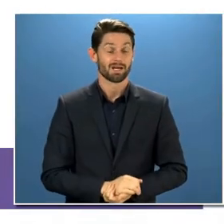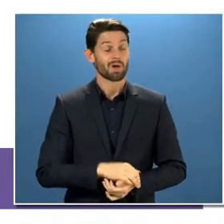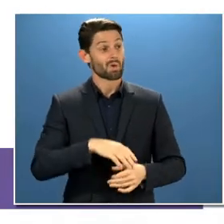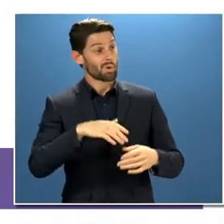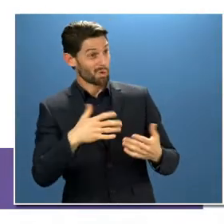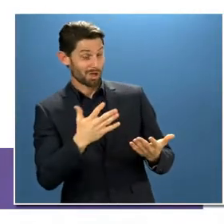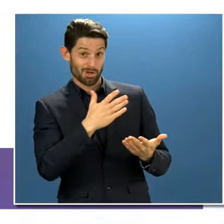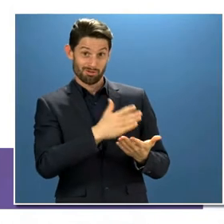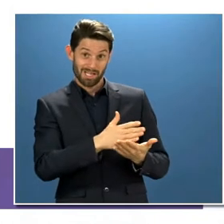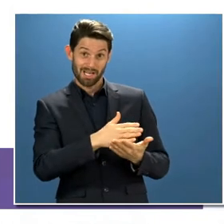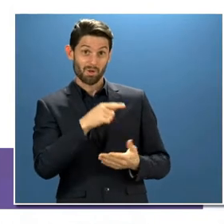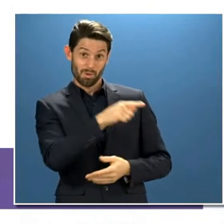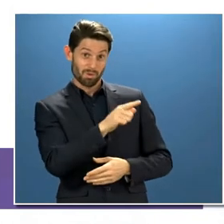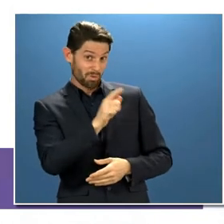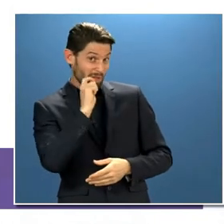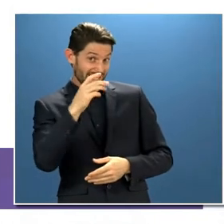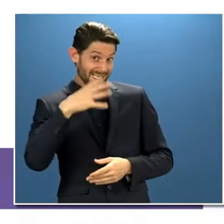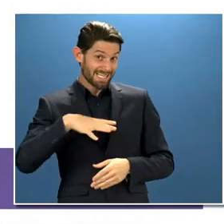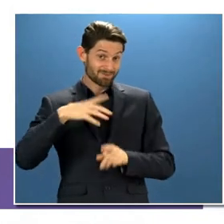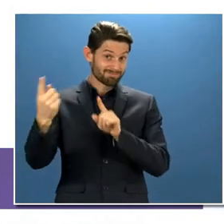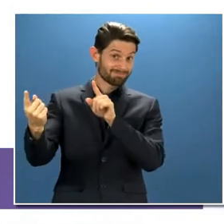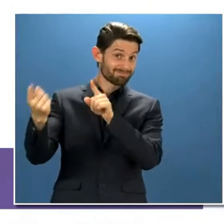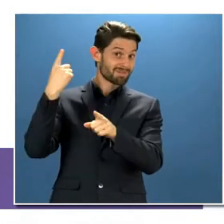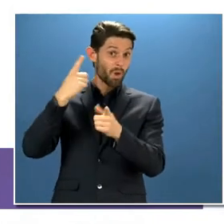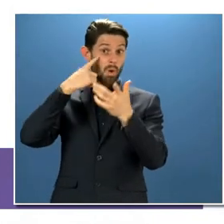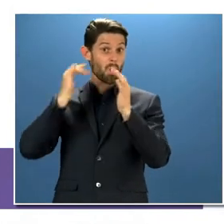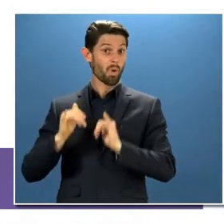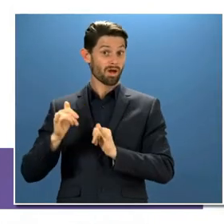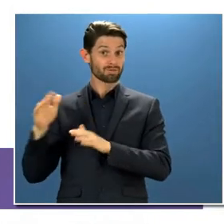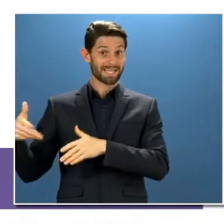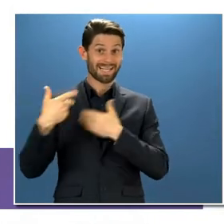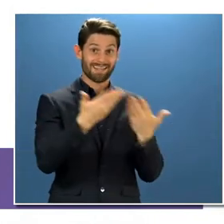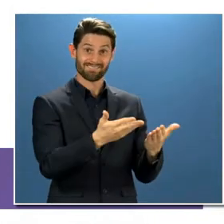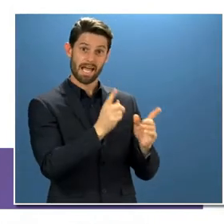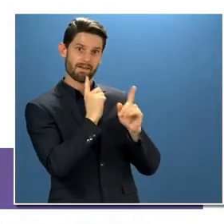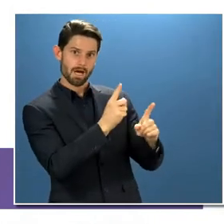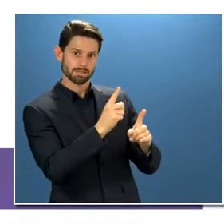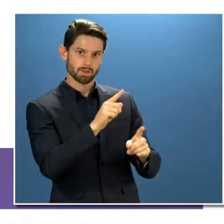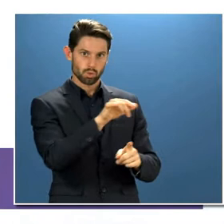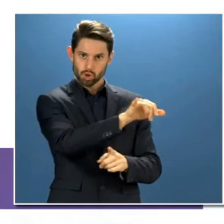you would have to seek legal advice on what is the best avenue for which you proceed upon.